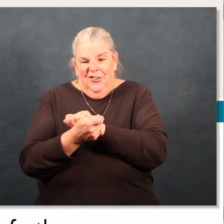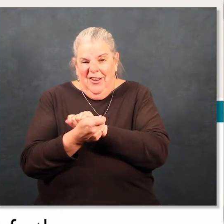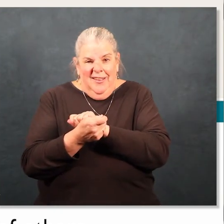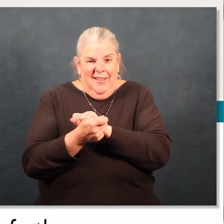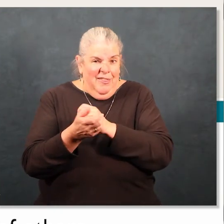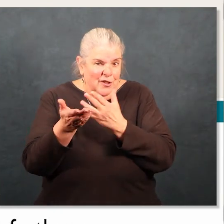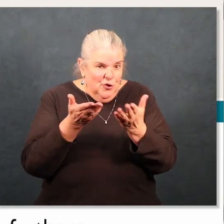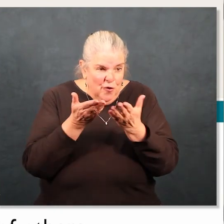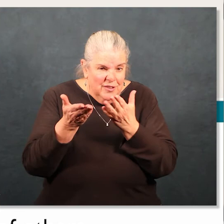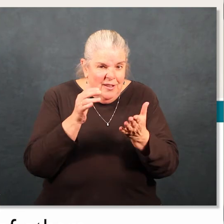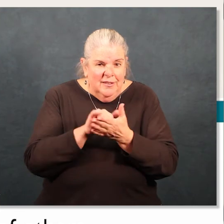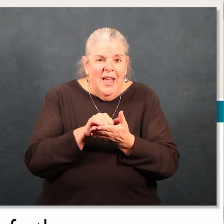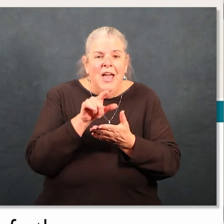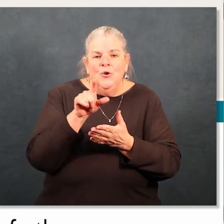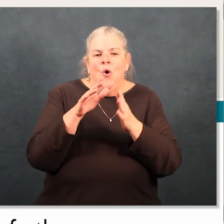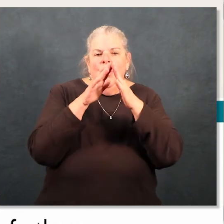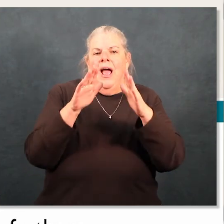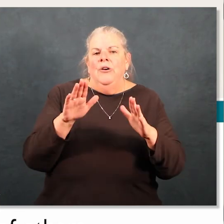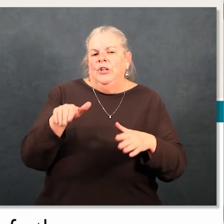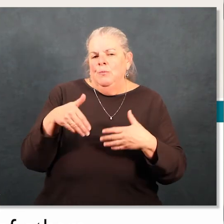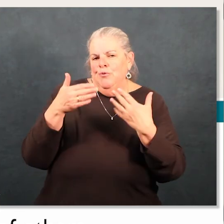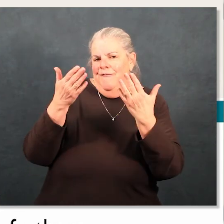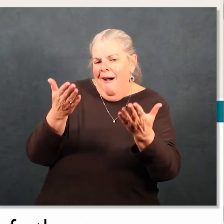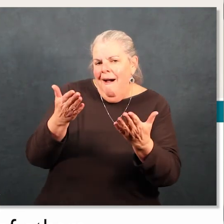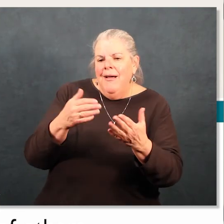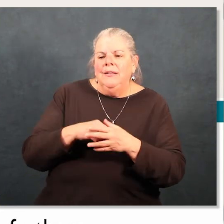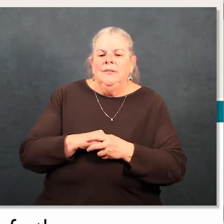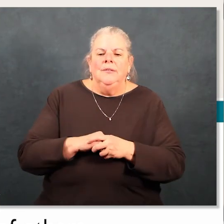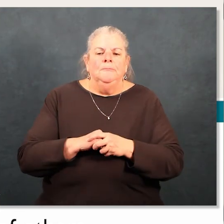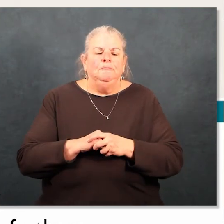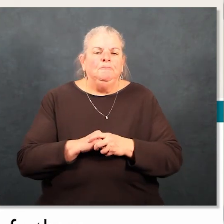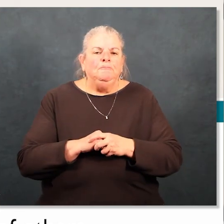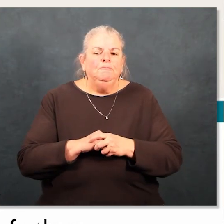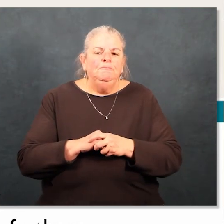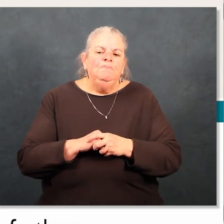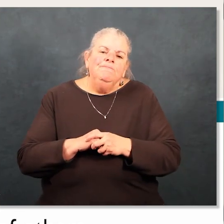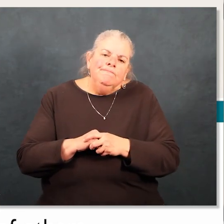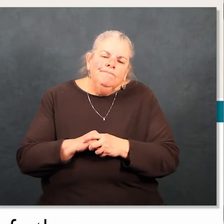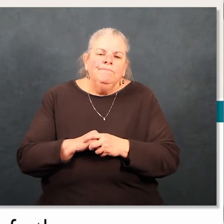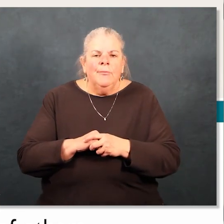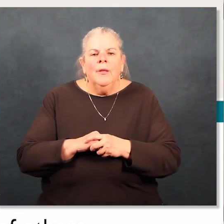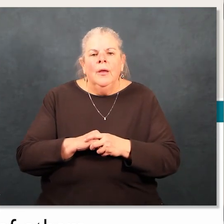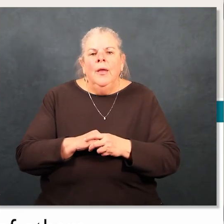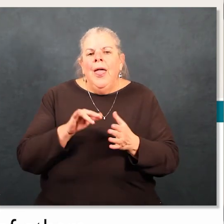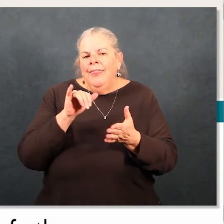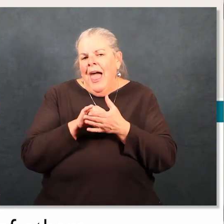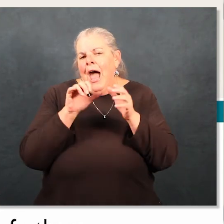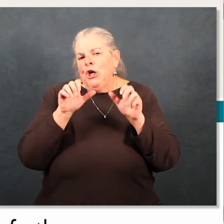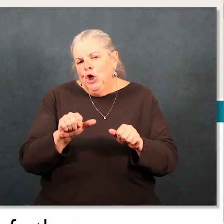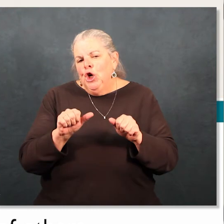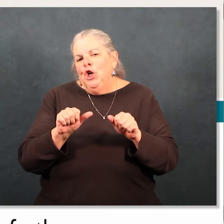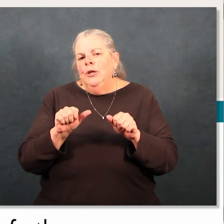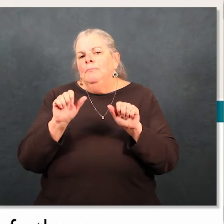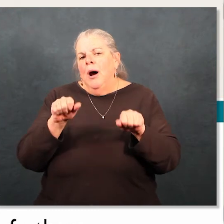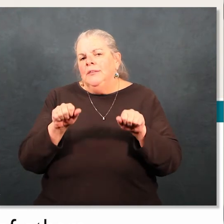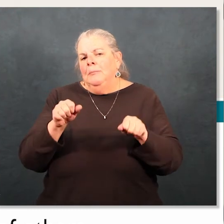that your housing provider provides then that will warrant a conversation and,